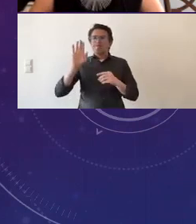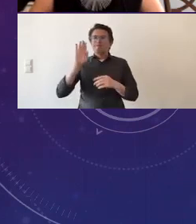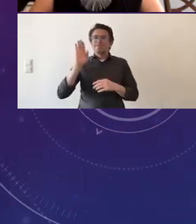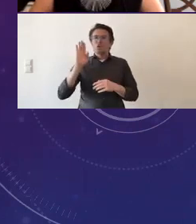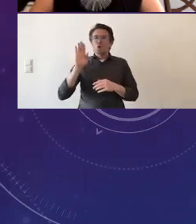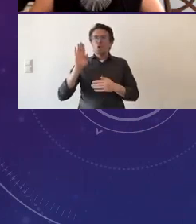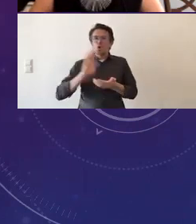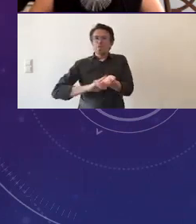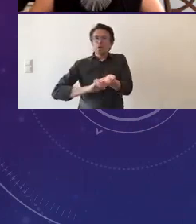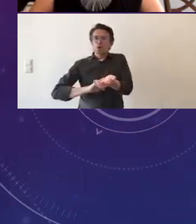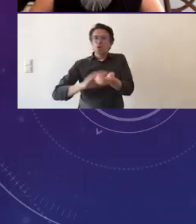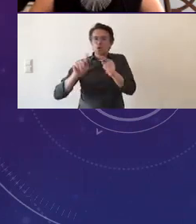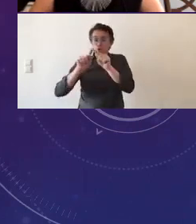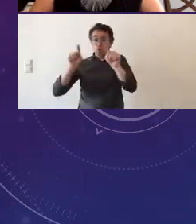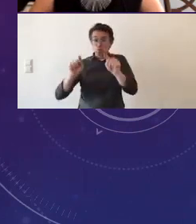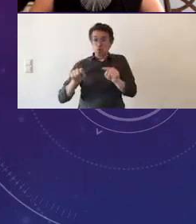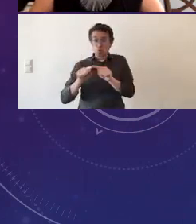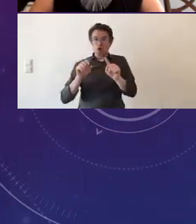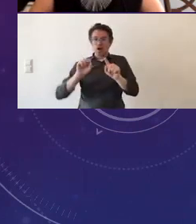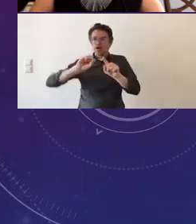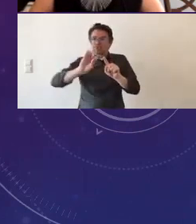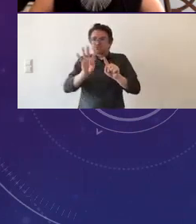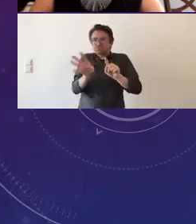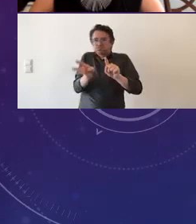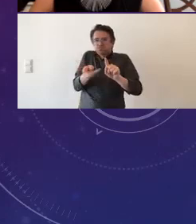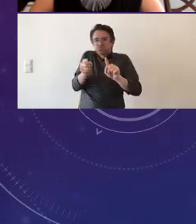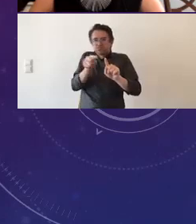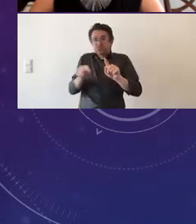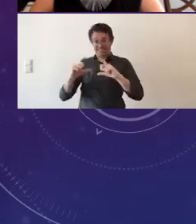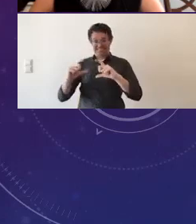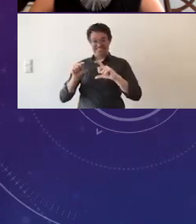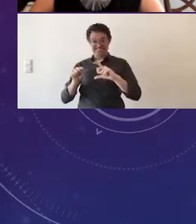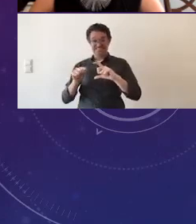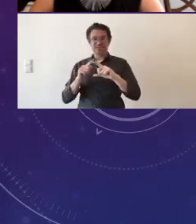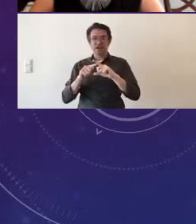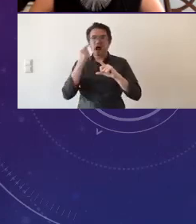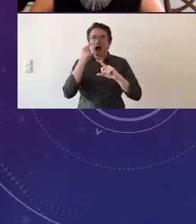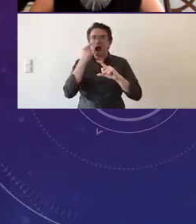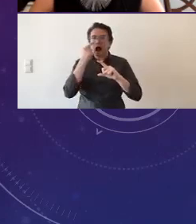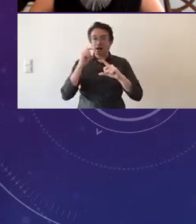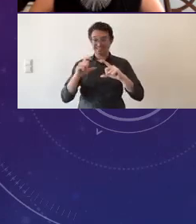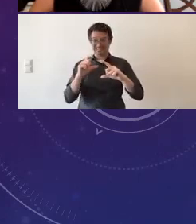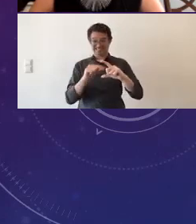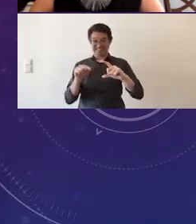connect to be my eyes you get connected to a volunteer who will read something